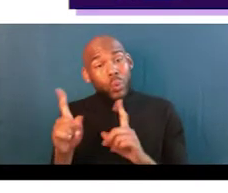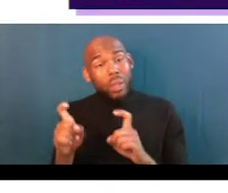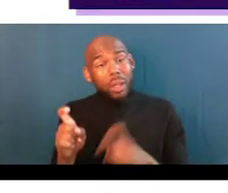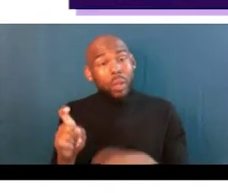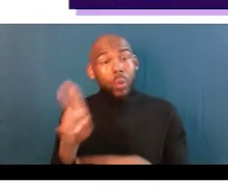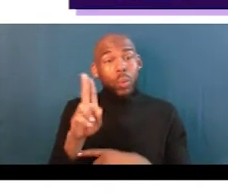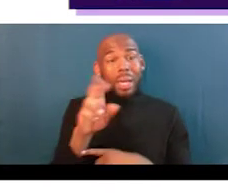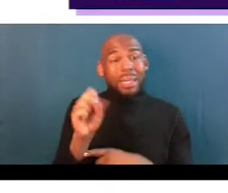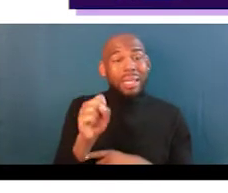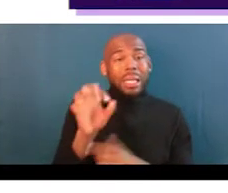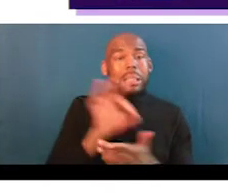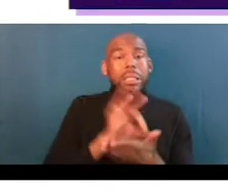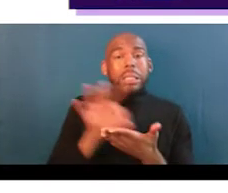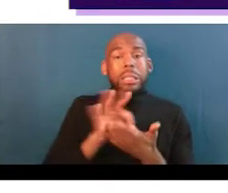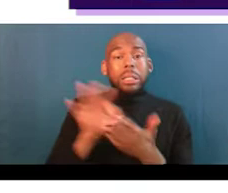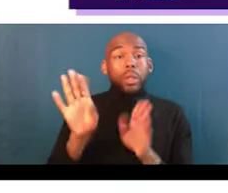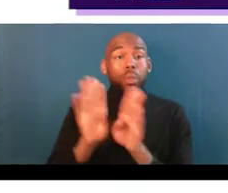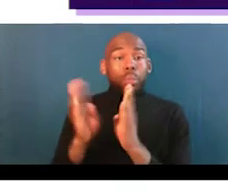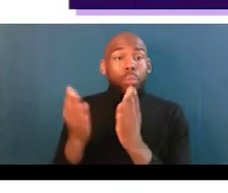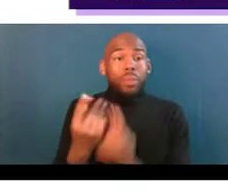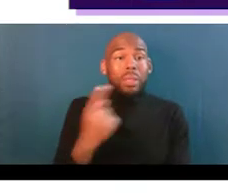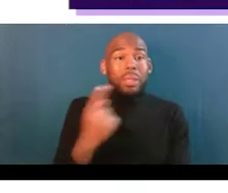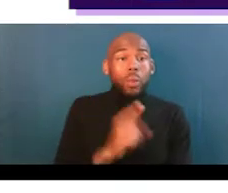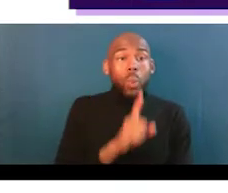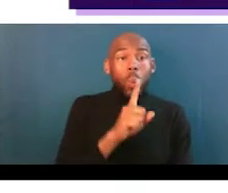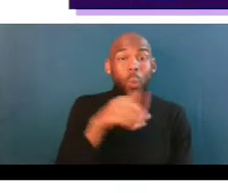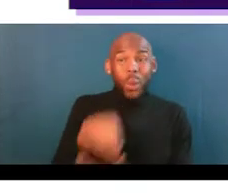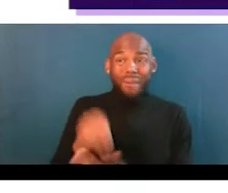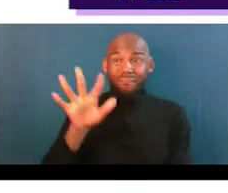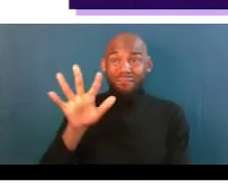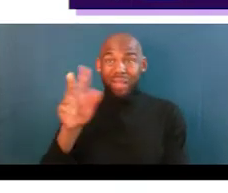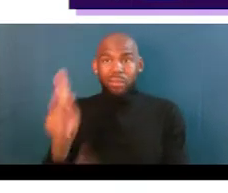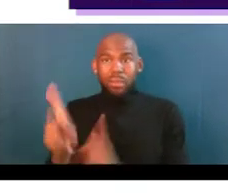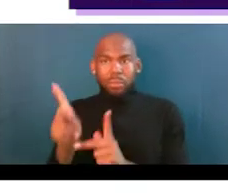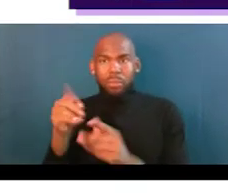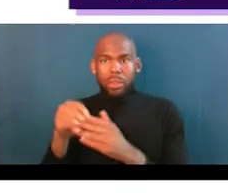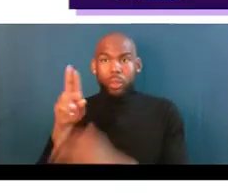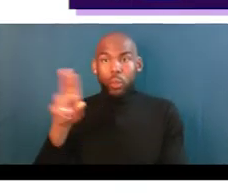Census Bureau estimates that one in five people in the United States has a disability. Many